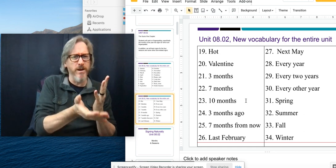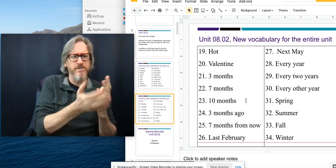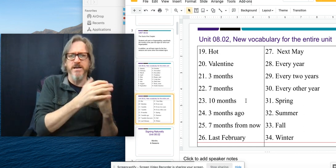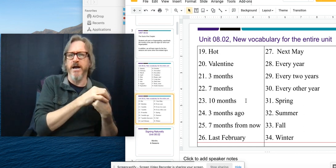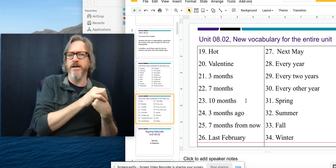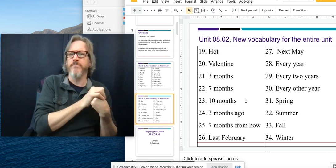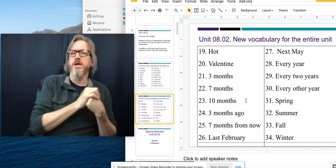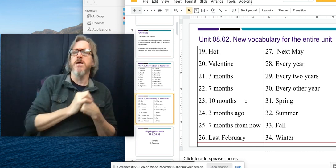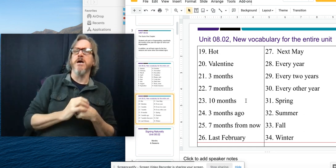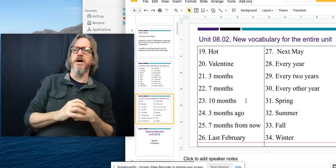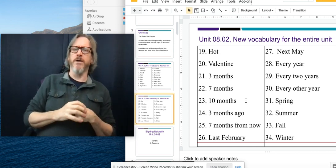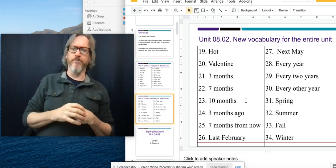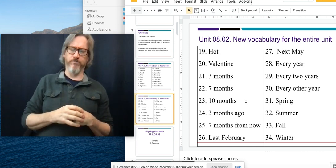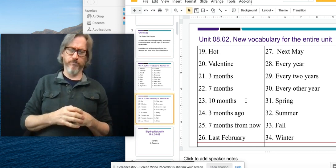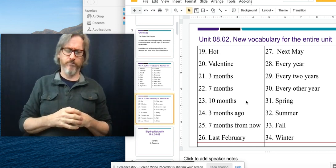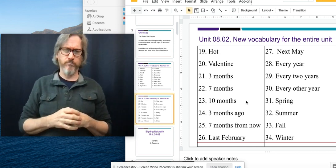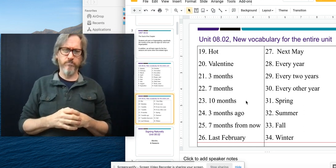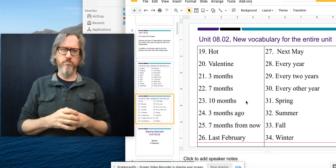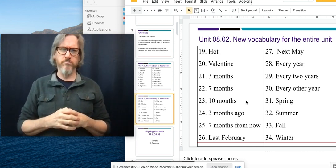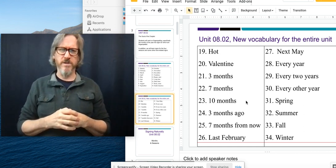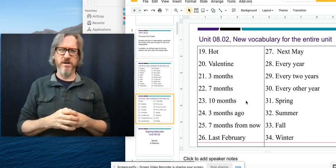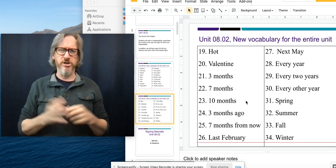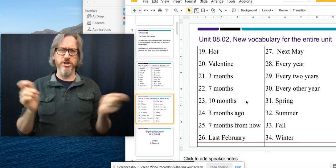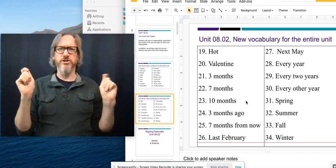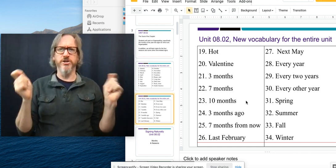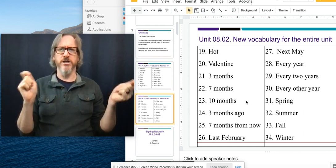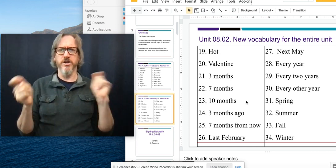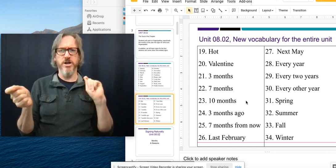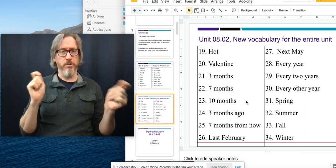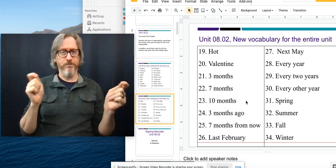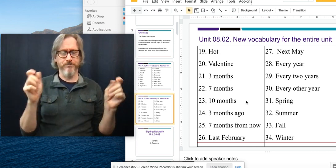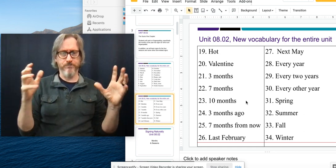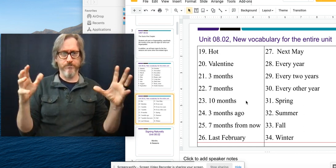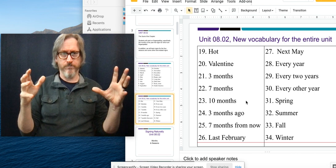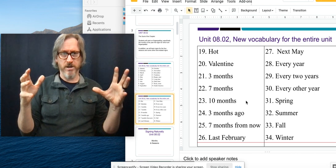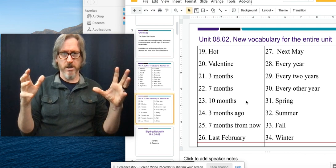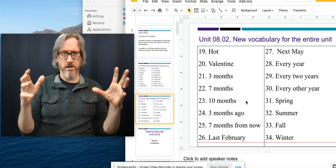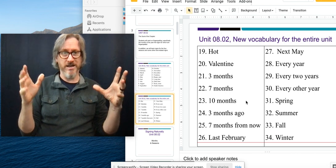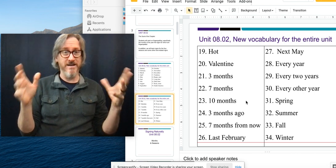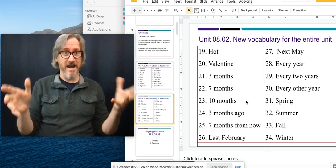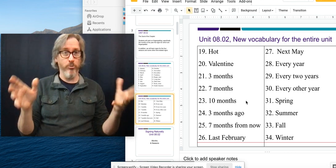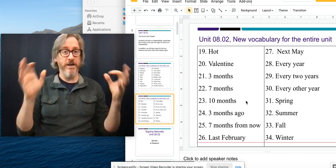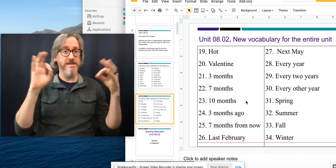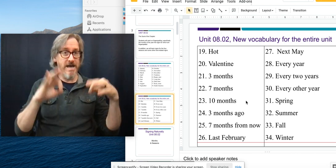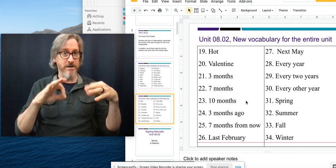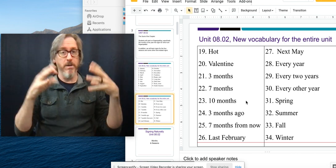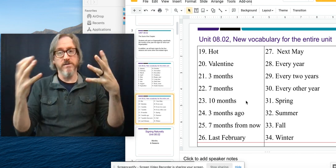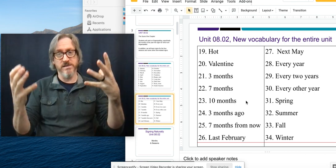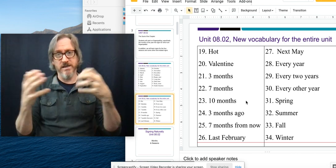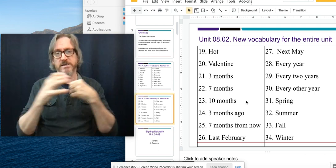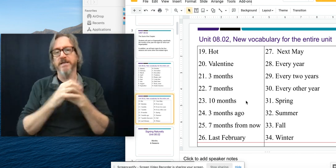all the way up to nine um to change the the number uh like nine weeks nine months things